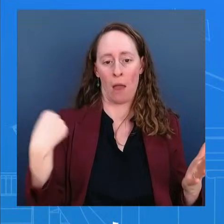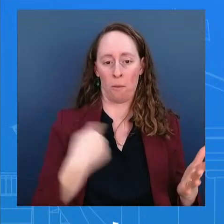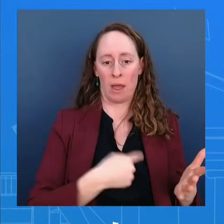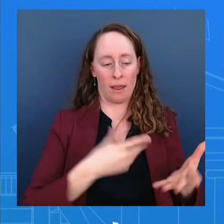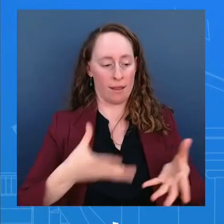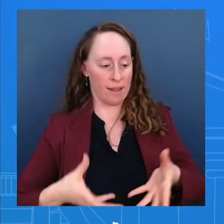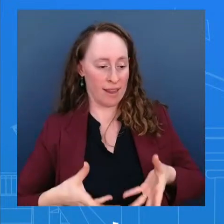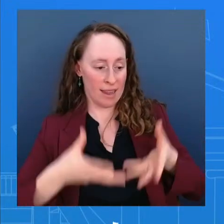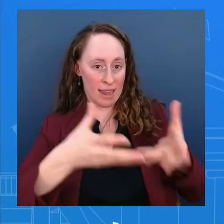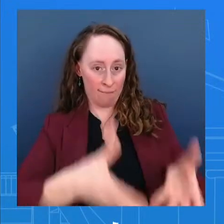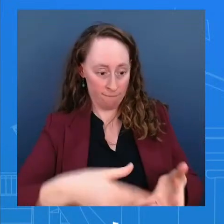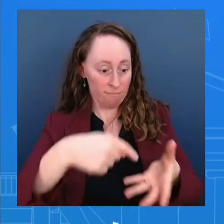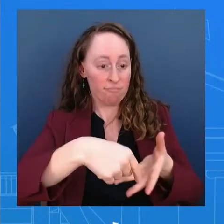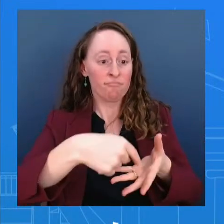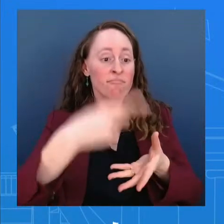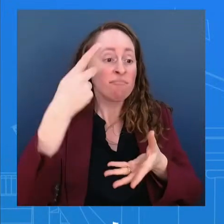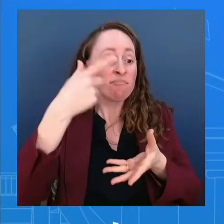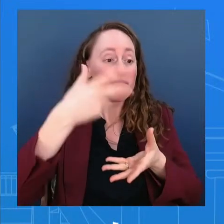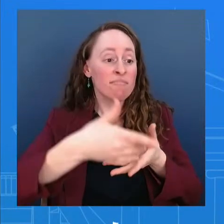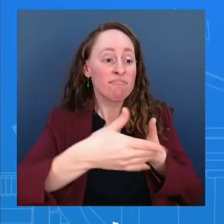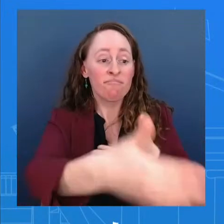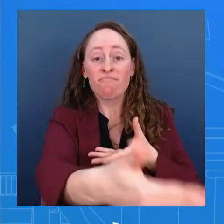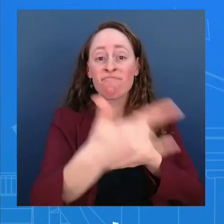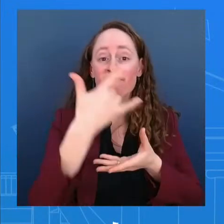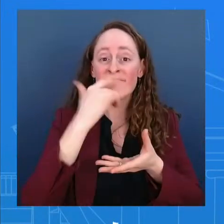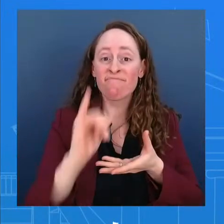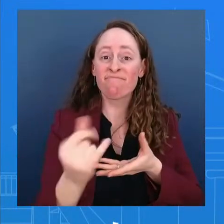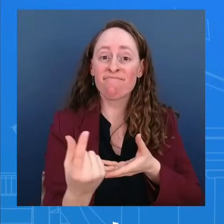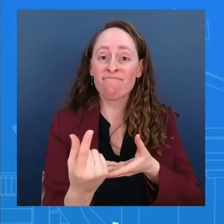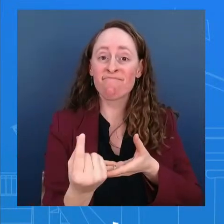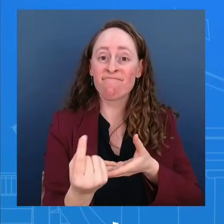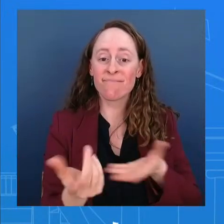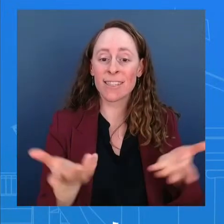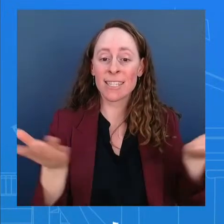and that’s what the president will reflect on today. The Press: One -- one follow-up. The Press: Jake? The Press: One follow-up, Jake.